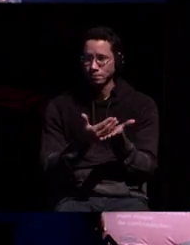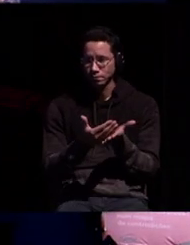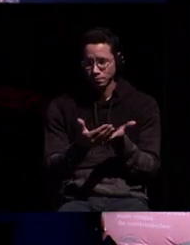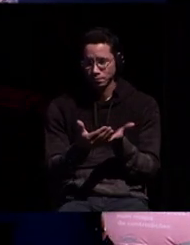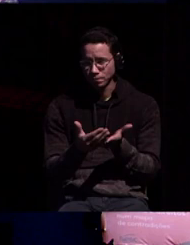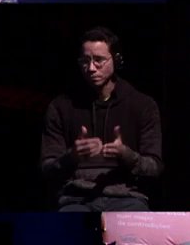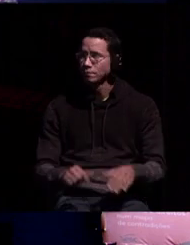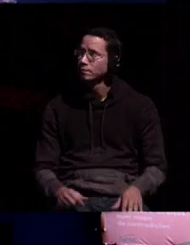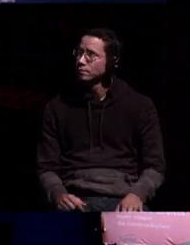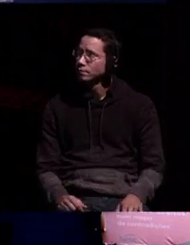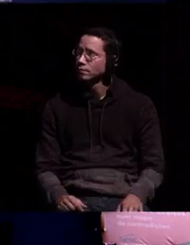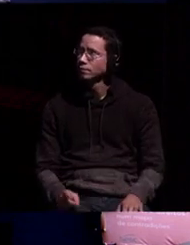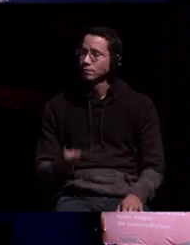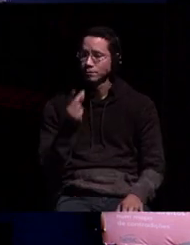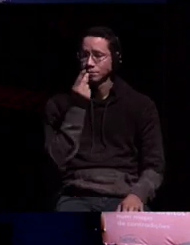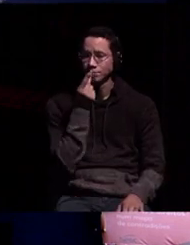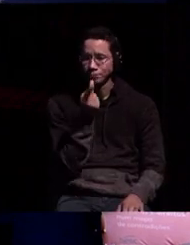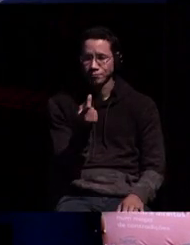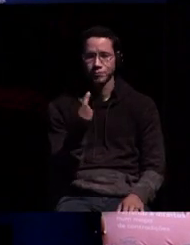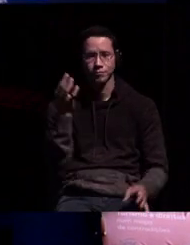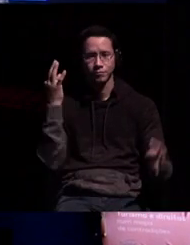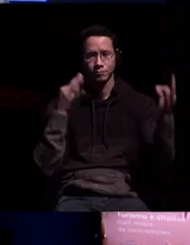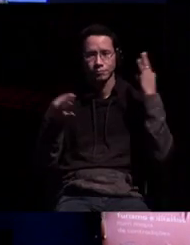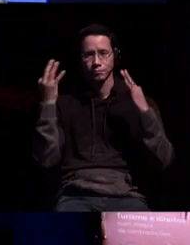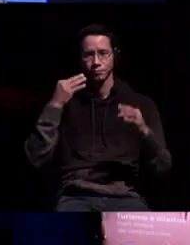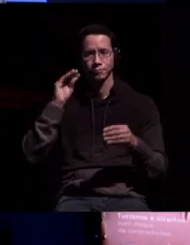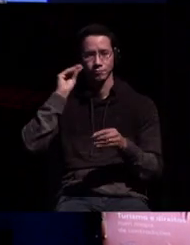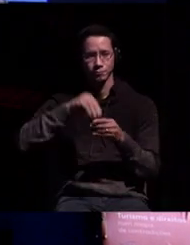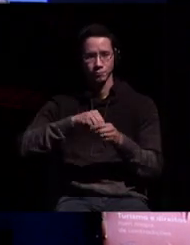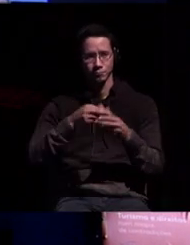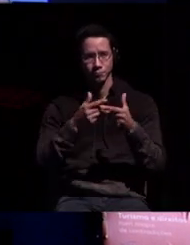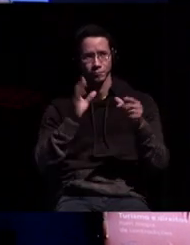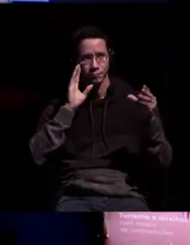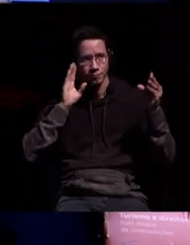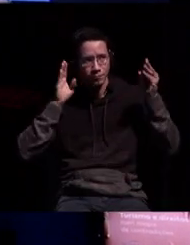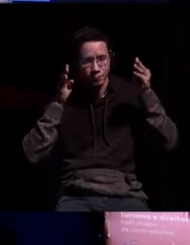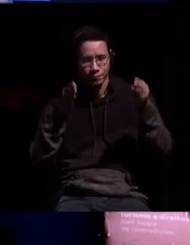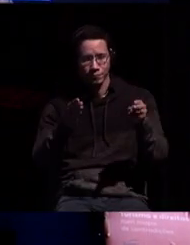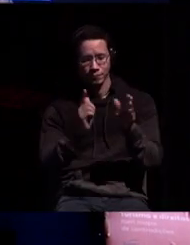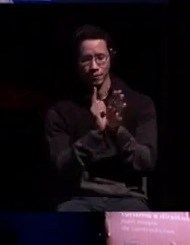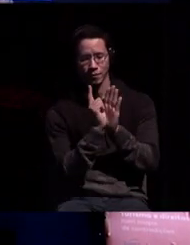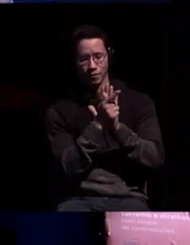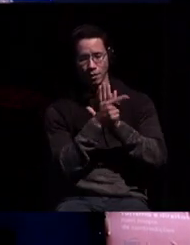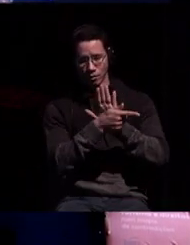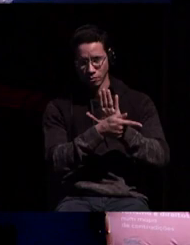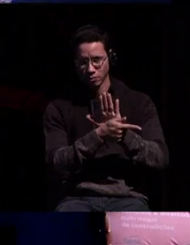“tourism from the gender perspective”, the first thing we think about is the concepts of